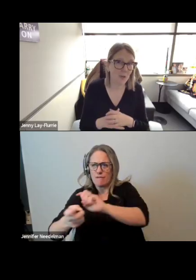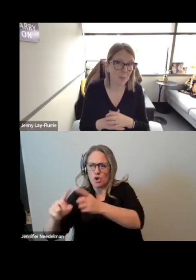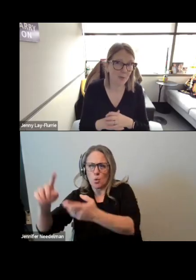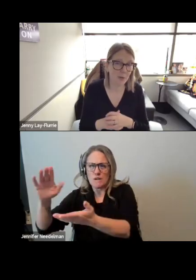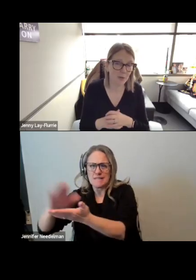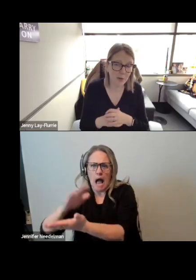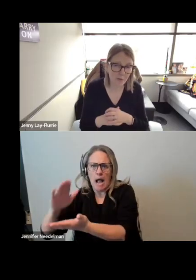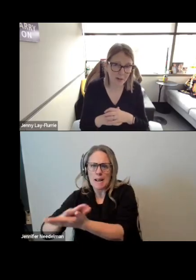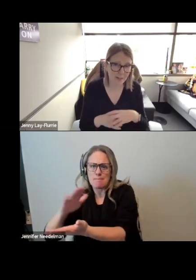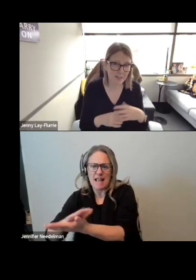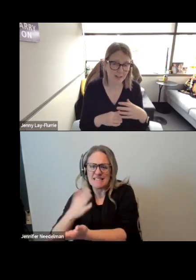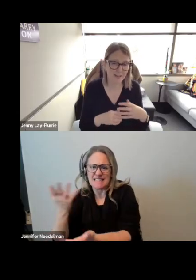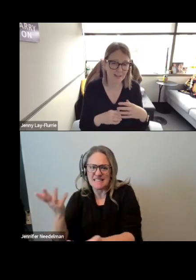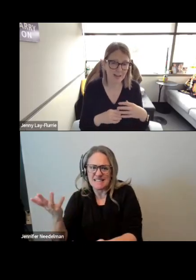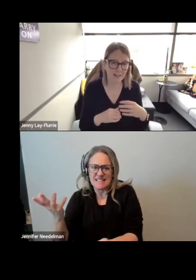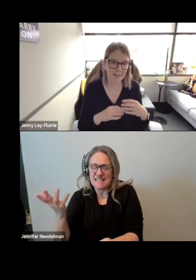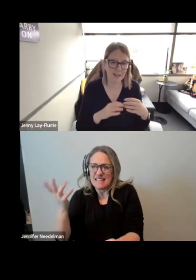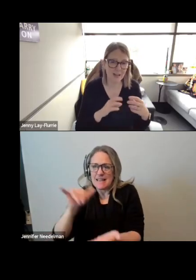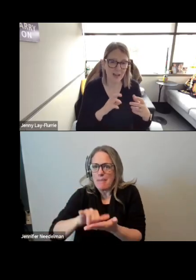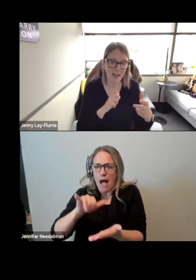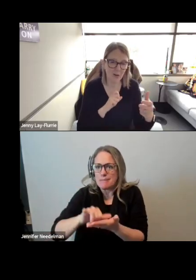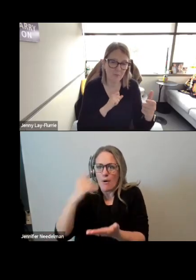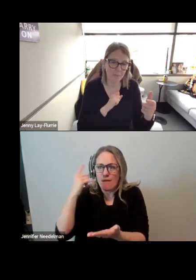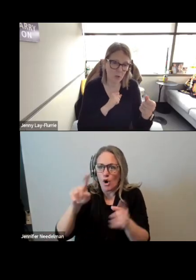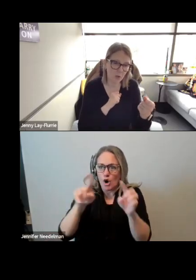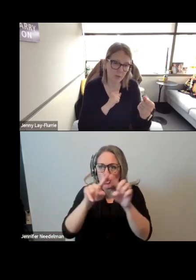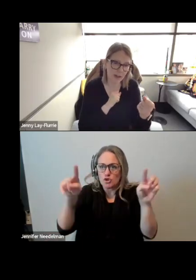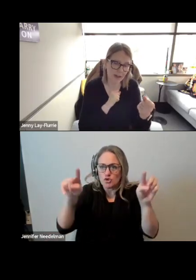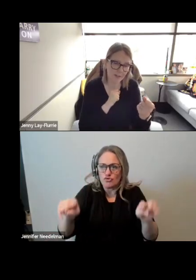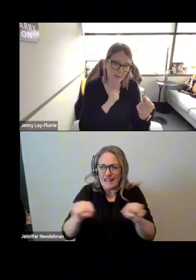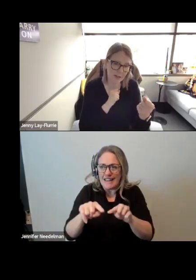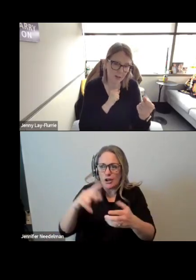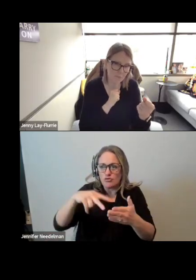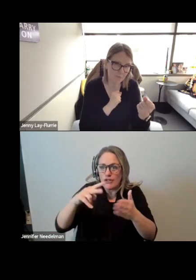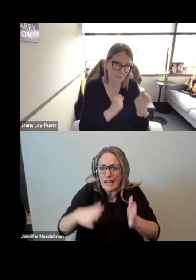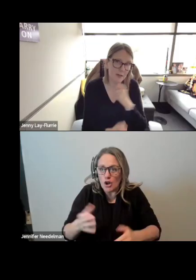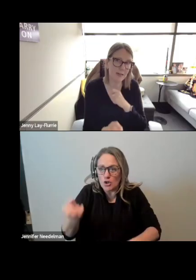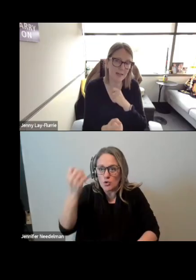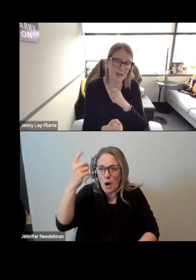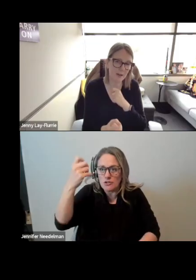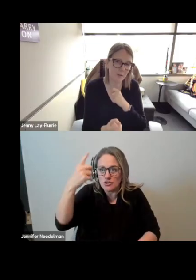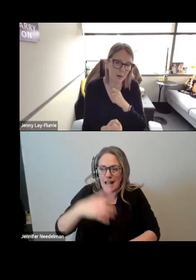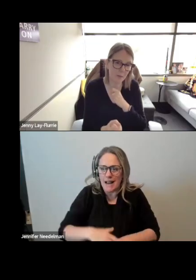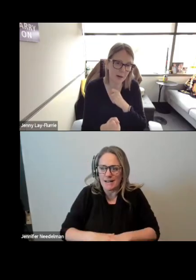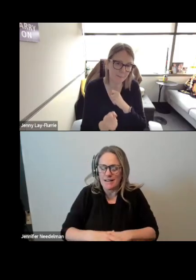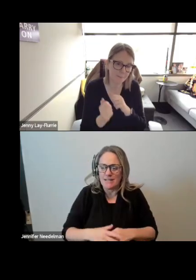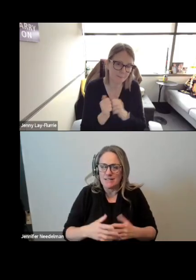and impossible for a screen reader to understand and how can you make sure that it has that really down in the right way?